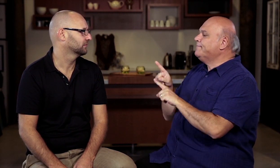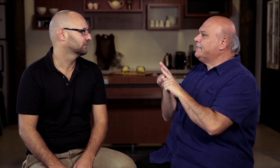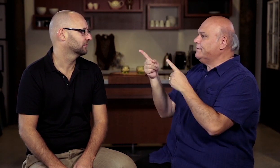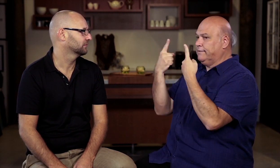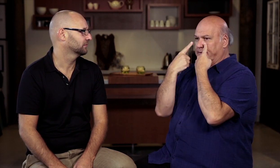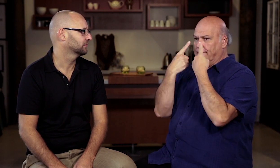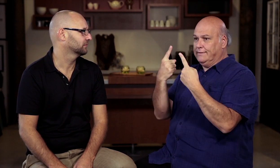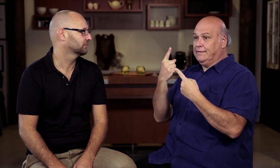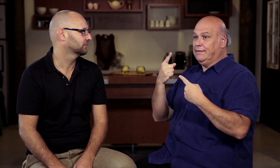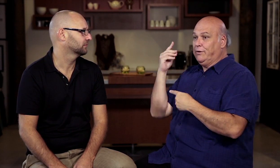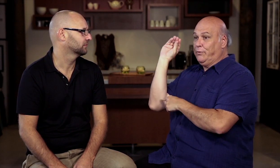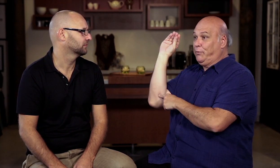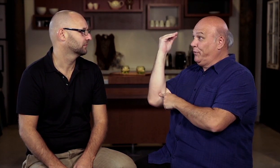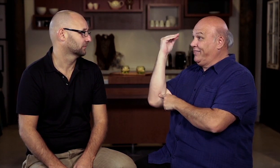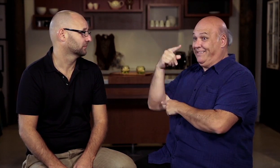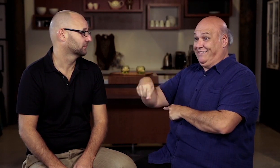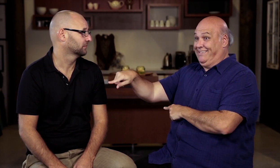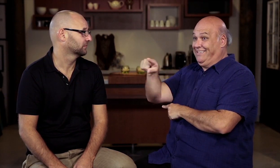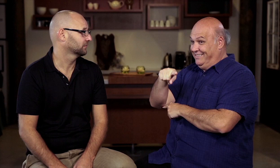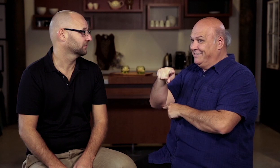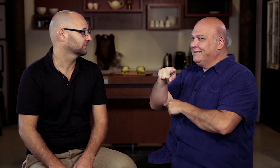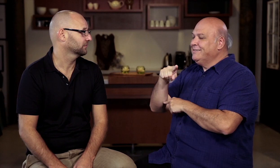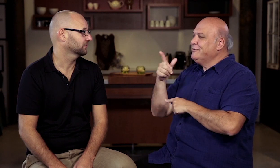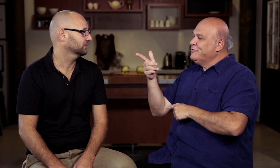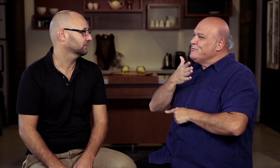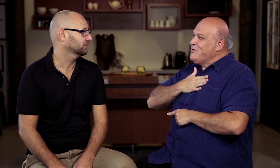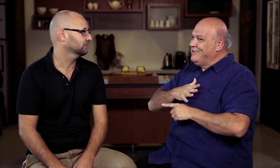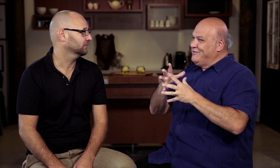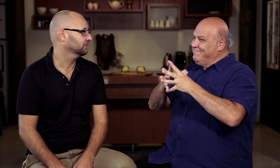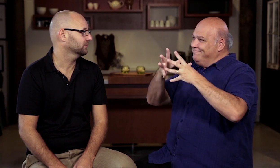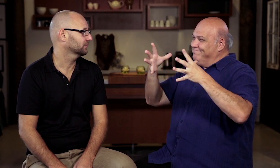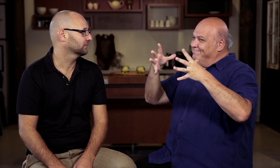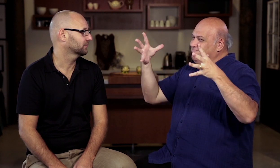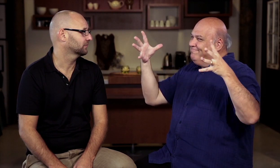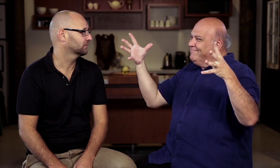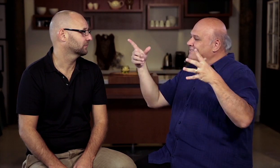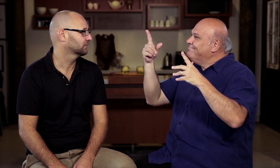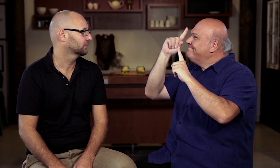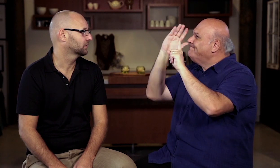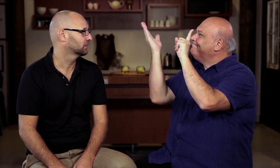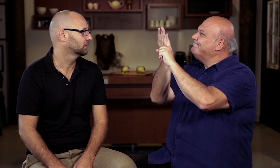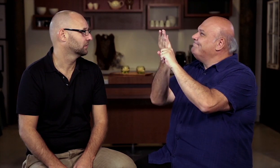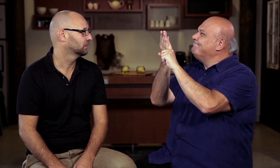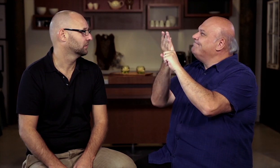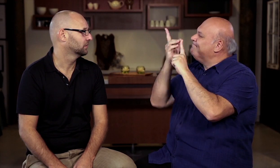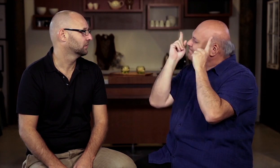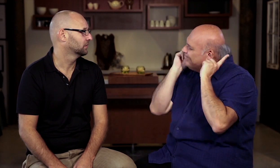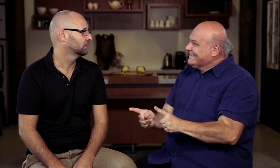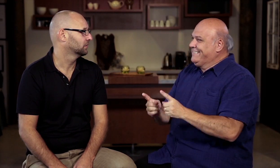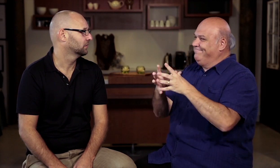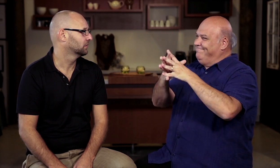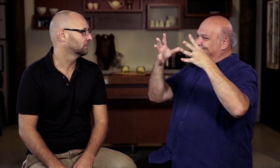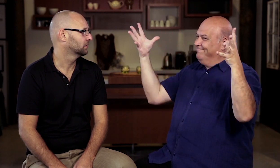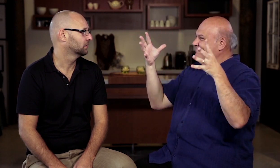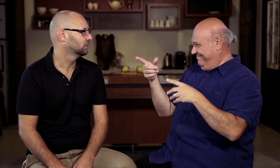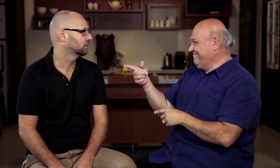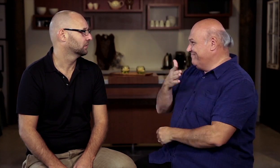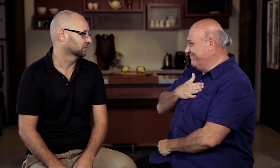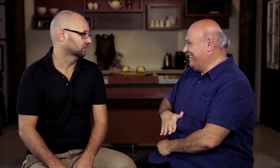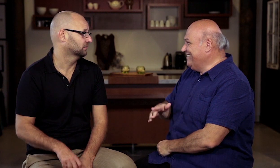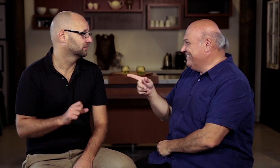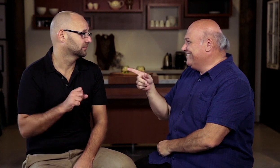at youth, you want to see more youth get involved, this is your goal that we